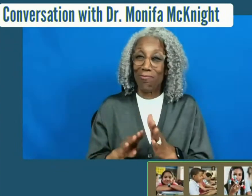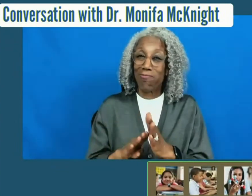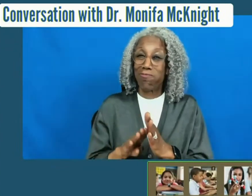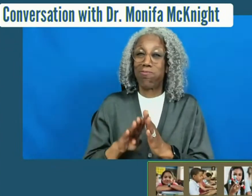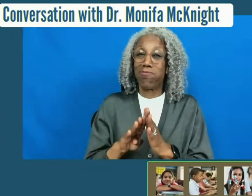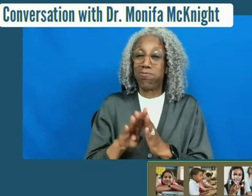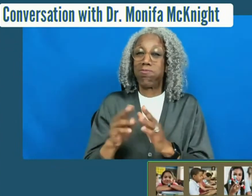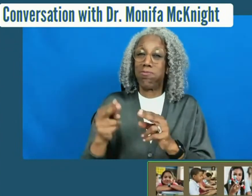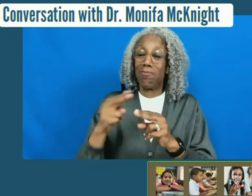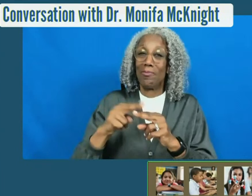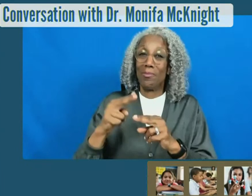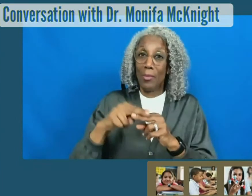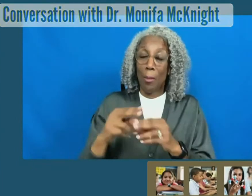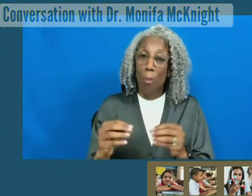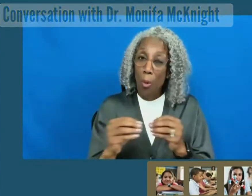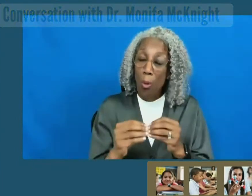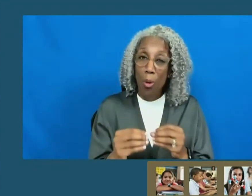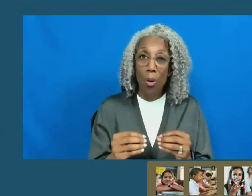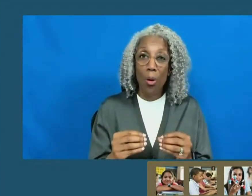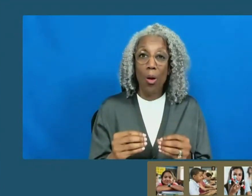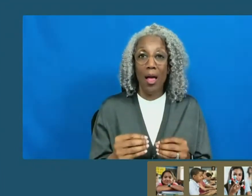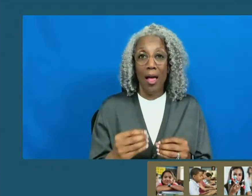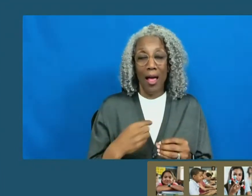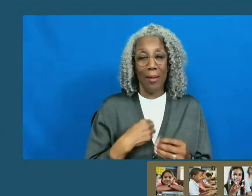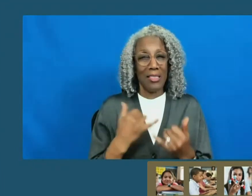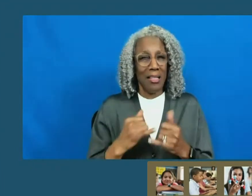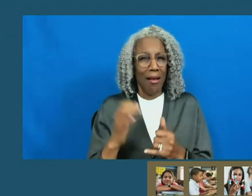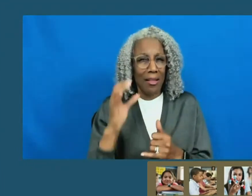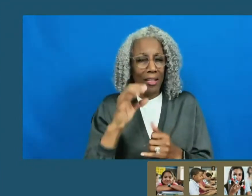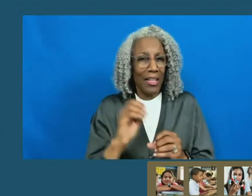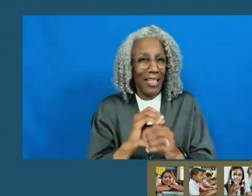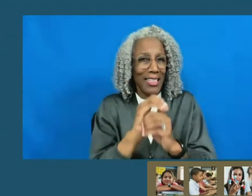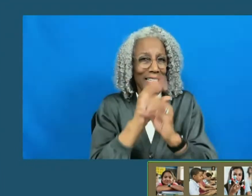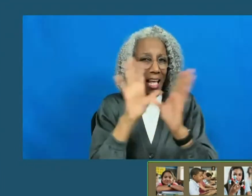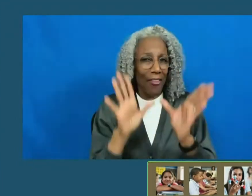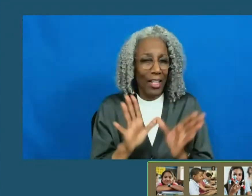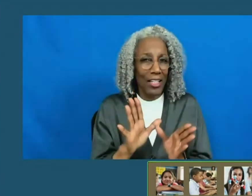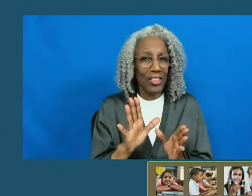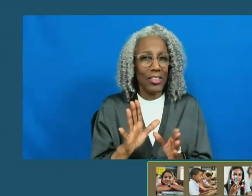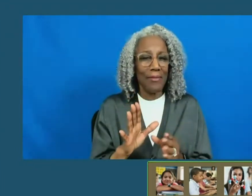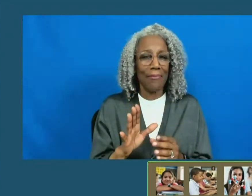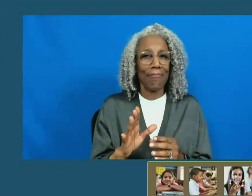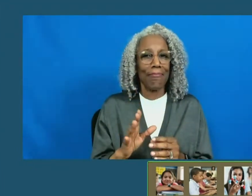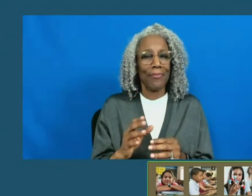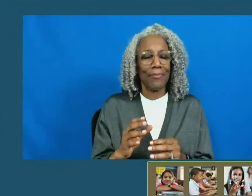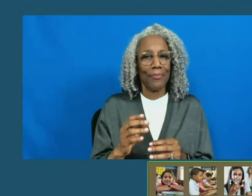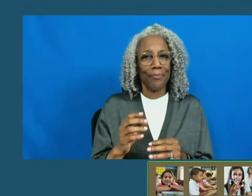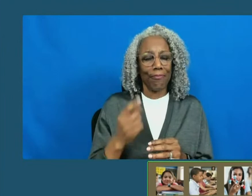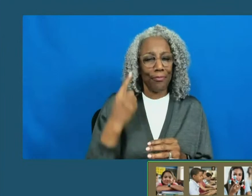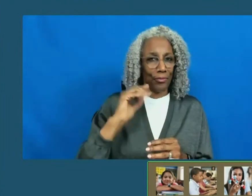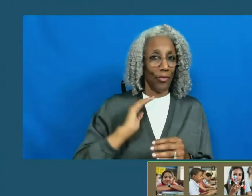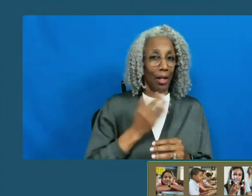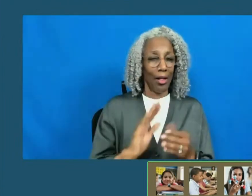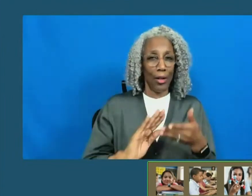white counterparts have grown exponentially. Even more right? And so I guess I'm still looking